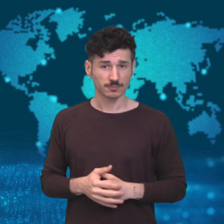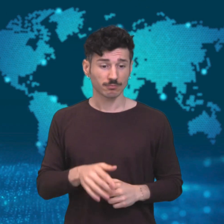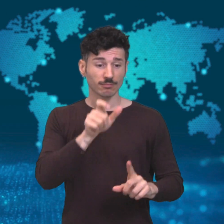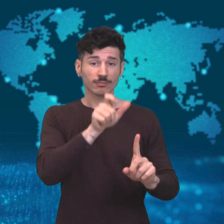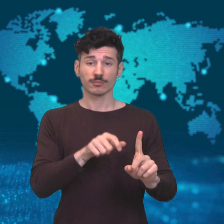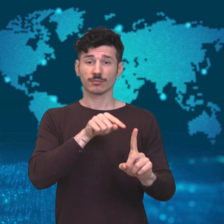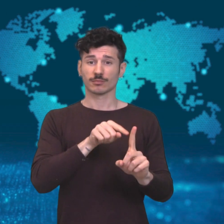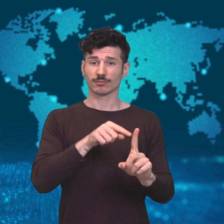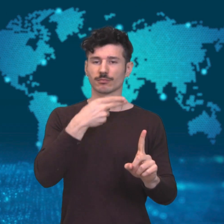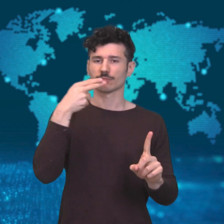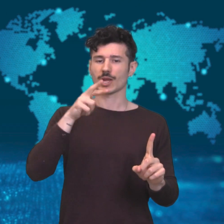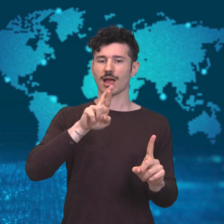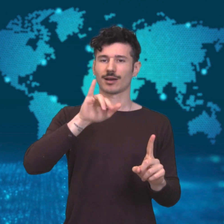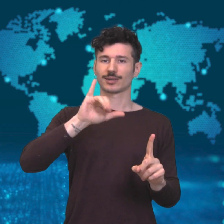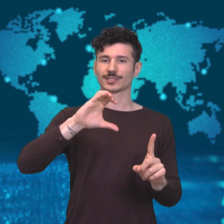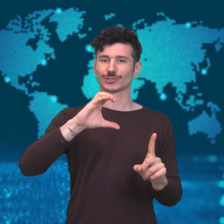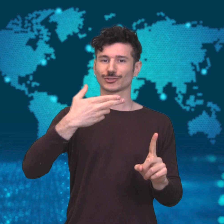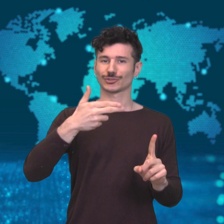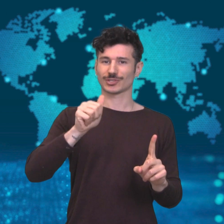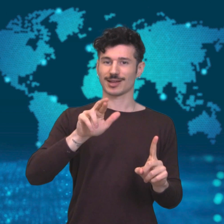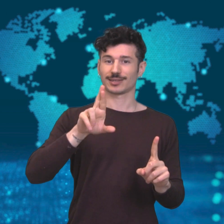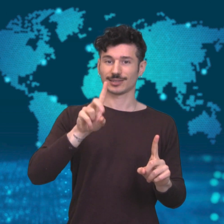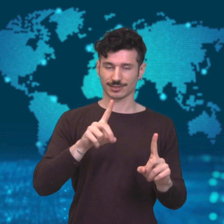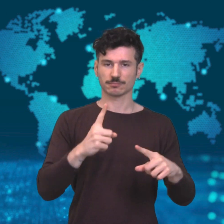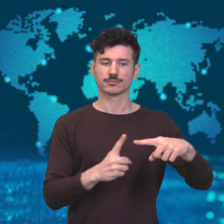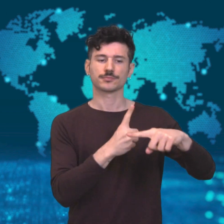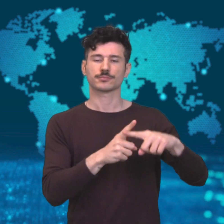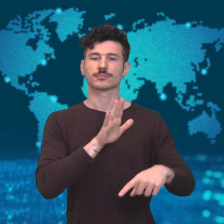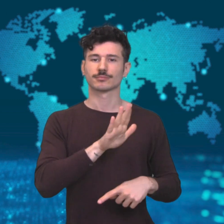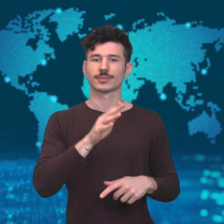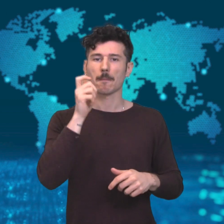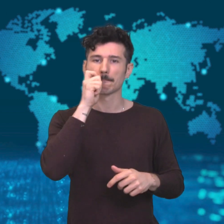The shoemaker, Richard, and his brother built the